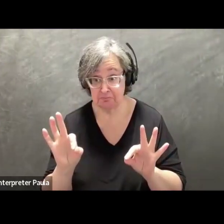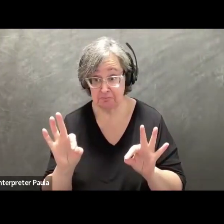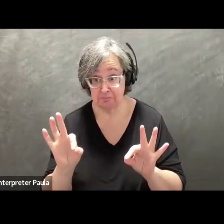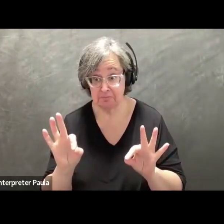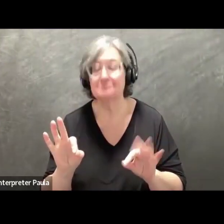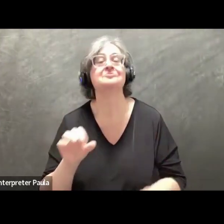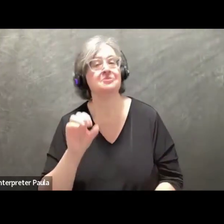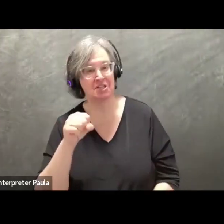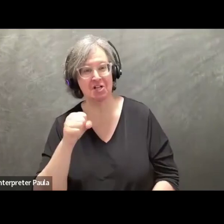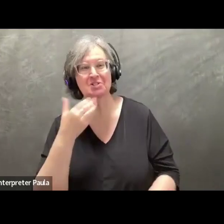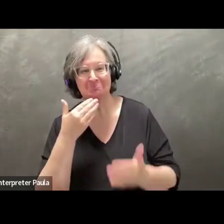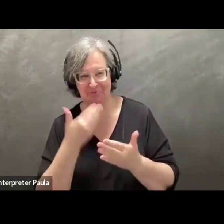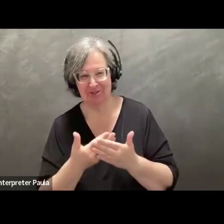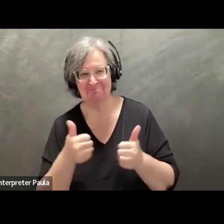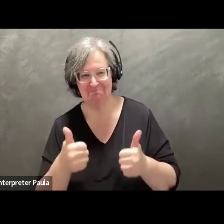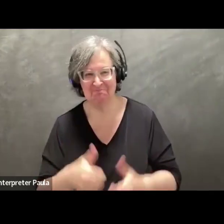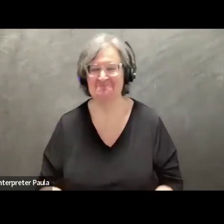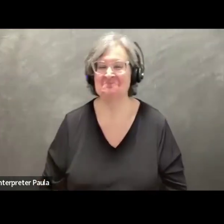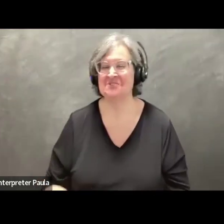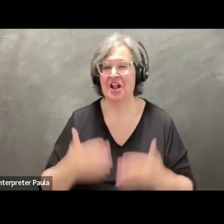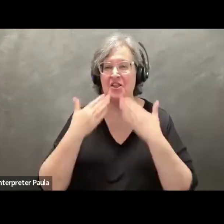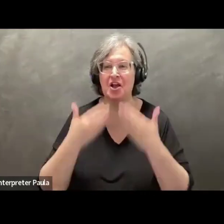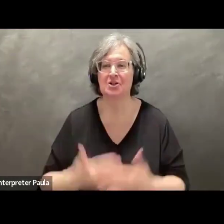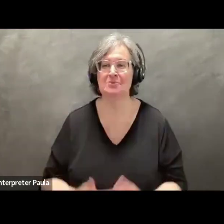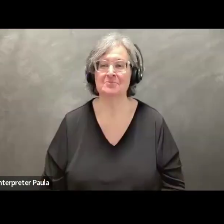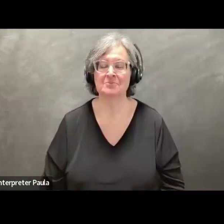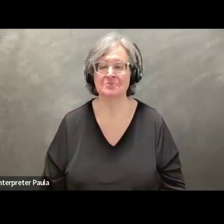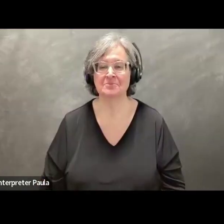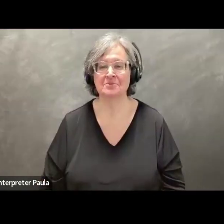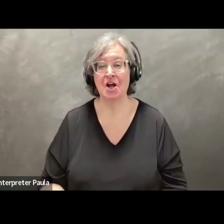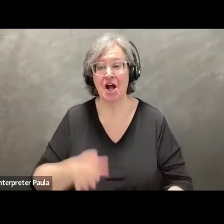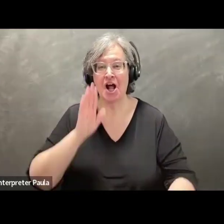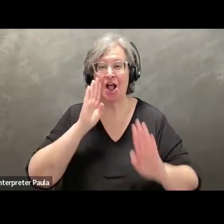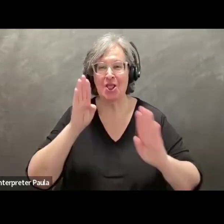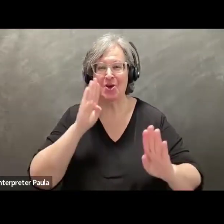Kate Brady: It is working. Well, yeah, great. Dr. Jennifer Johnson: Thank you. Well, hello and thank you for